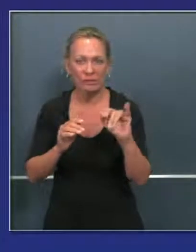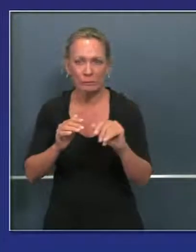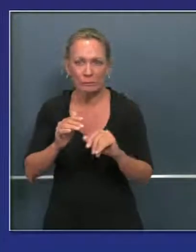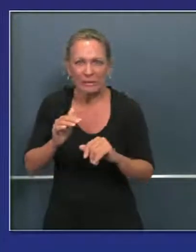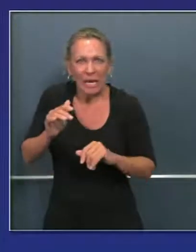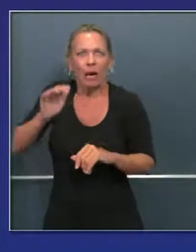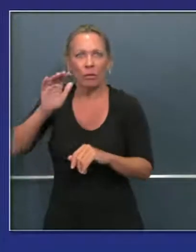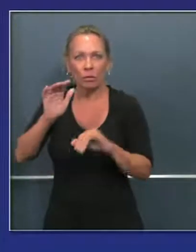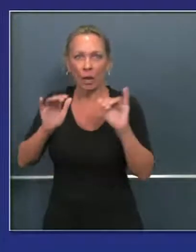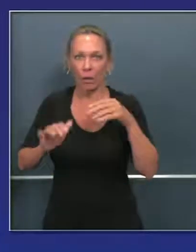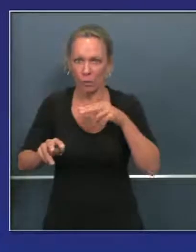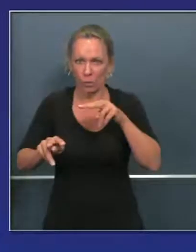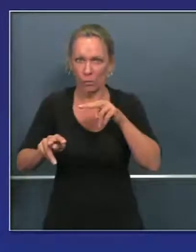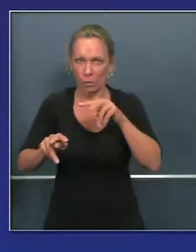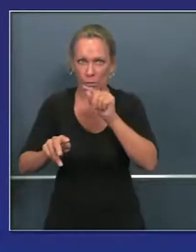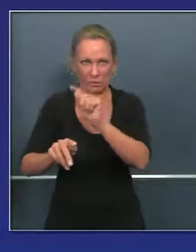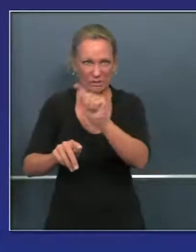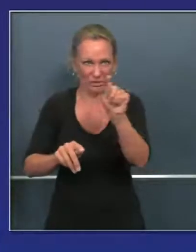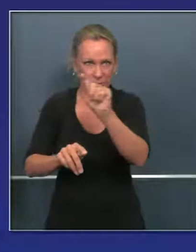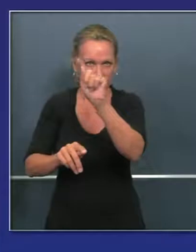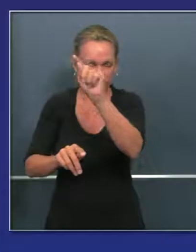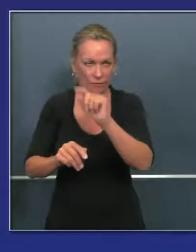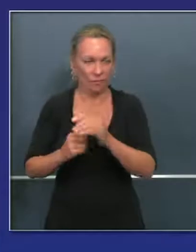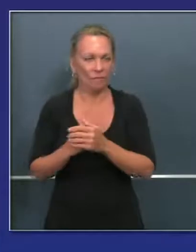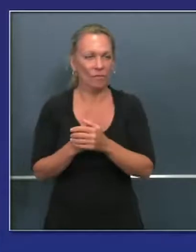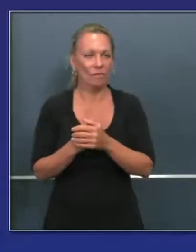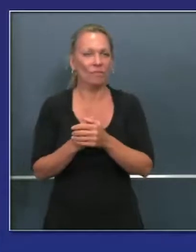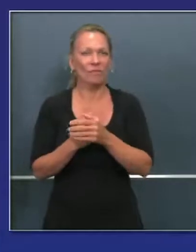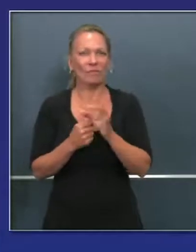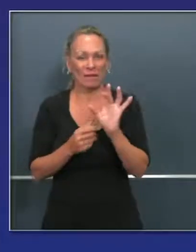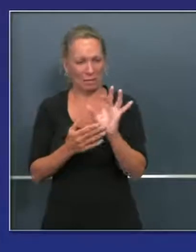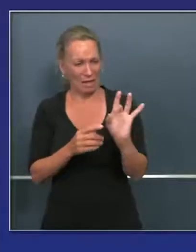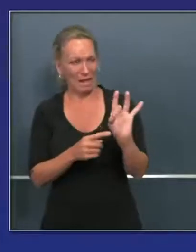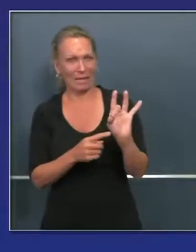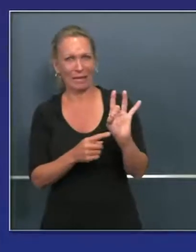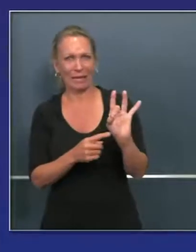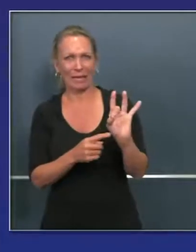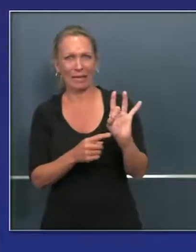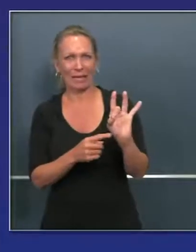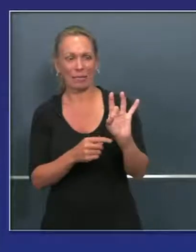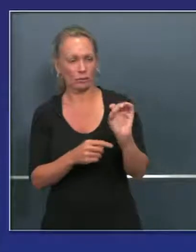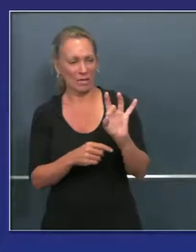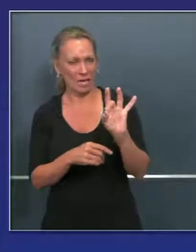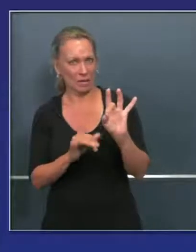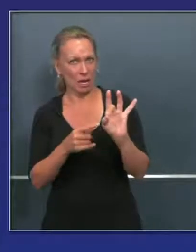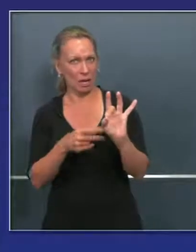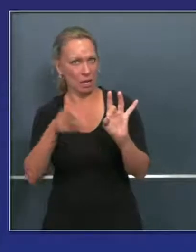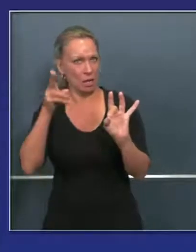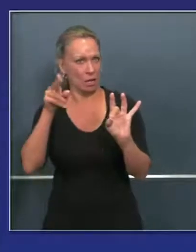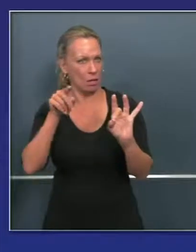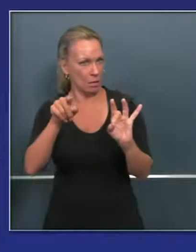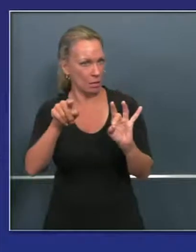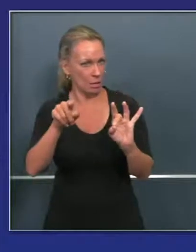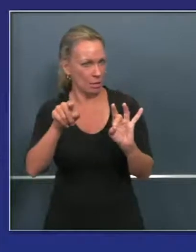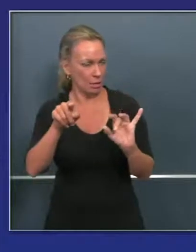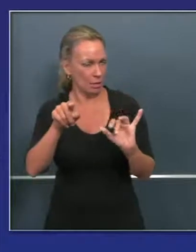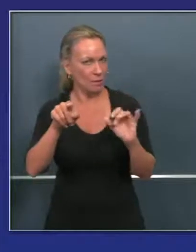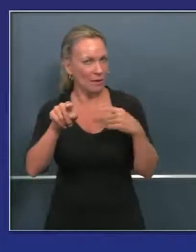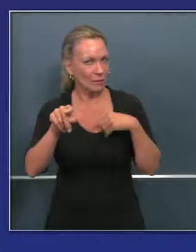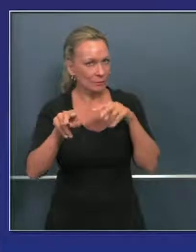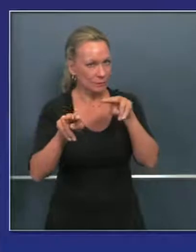each County's census that is the number of people with kovat positive diagnosis in hospital beds so